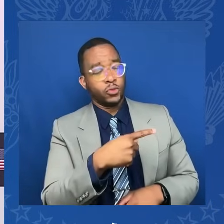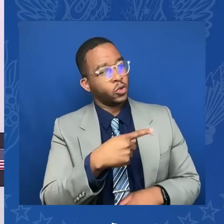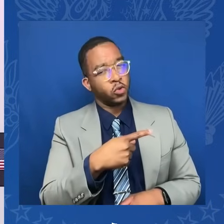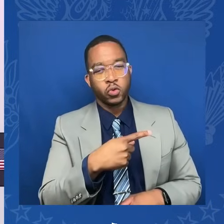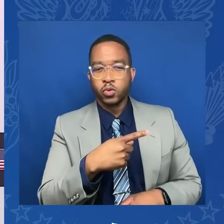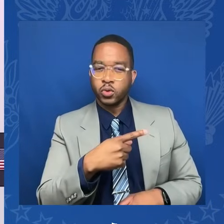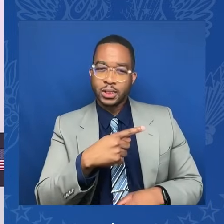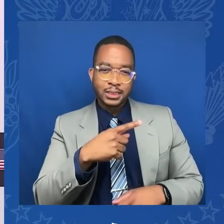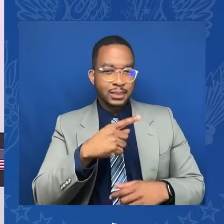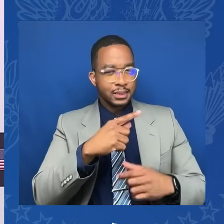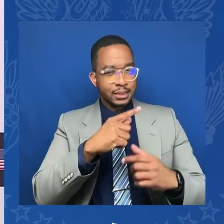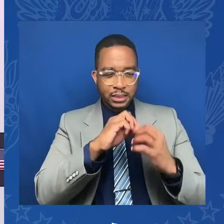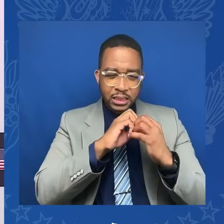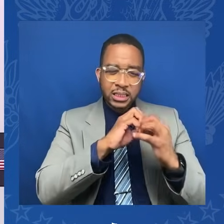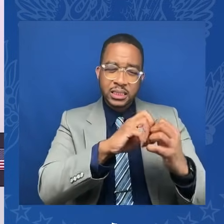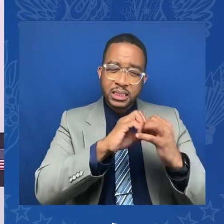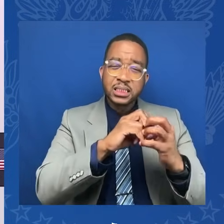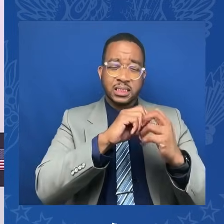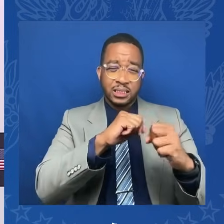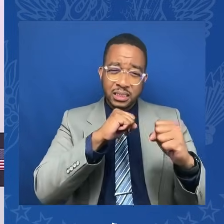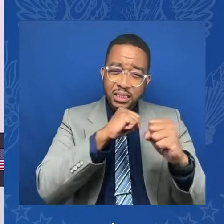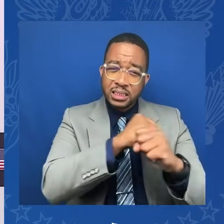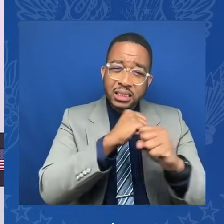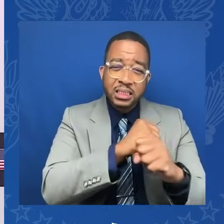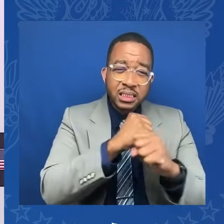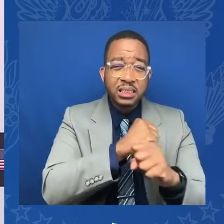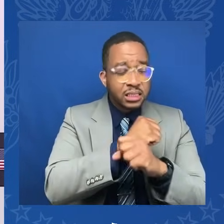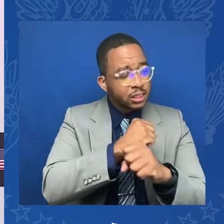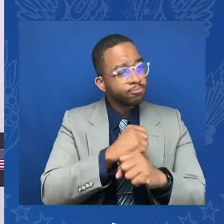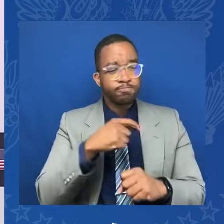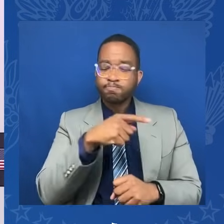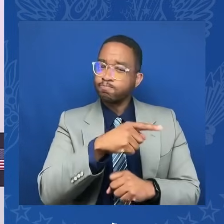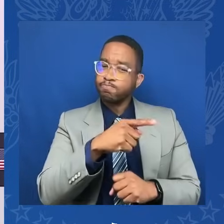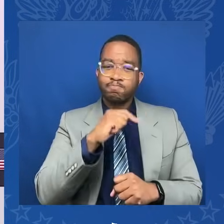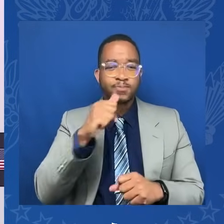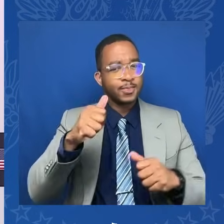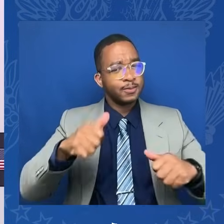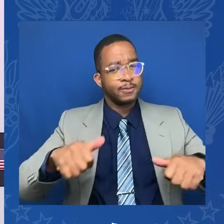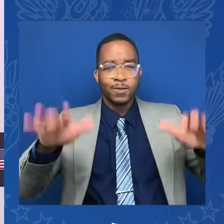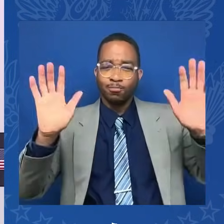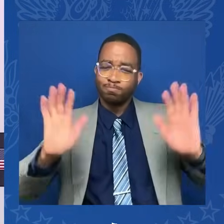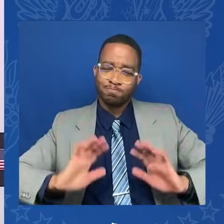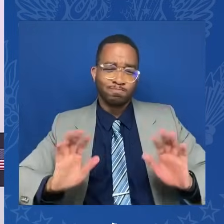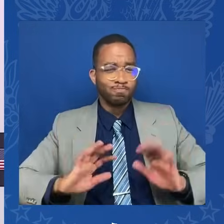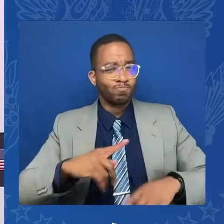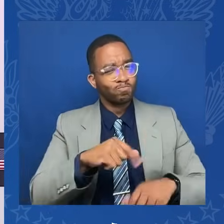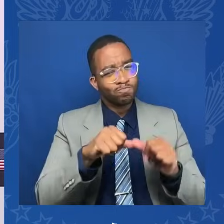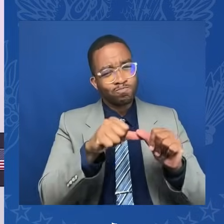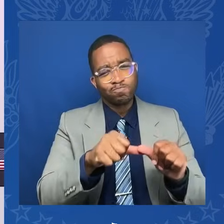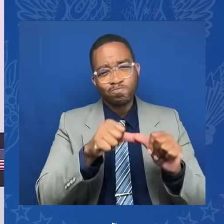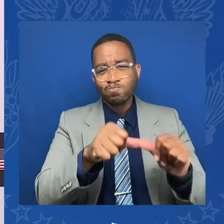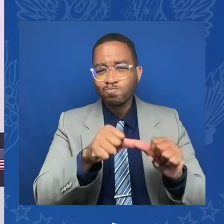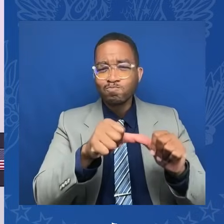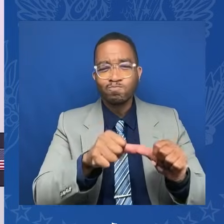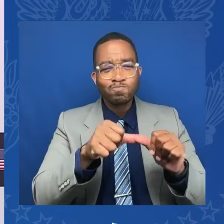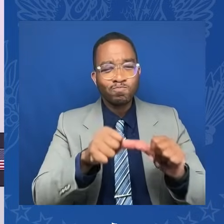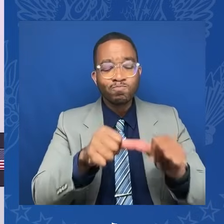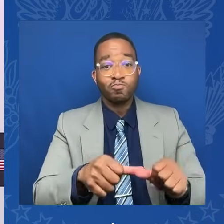determined not to give in faced with the Russian aggression, the unjustifiable aggression.